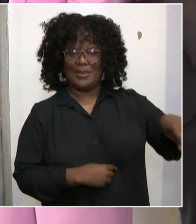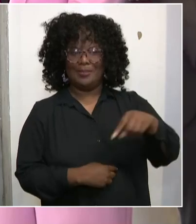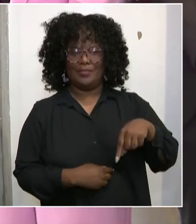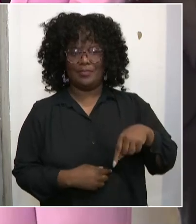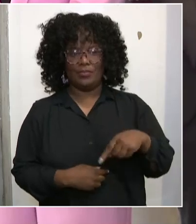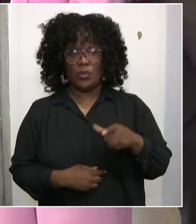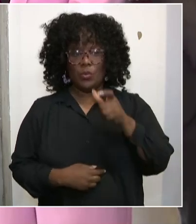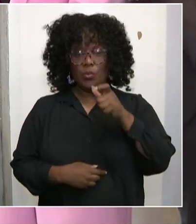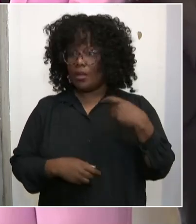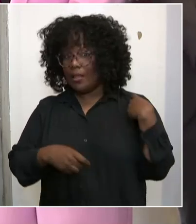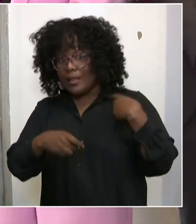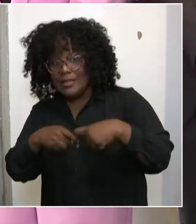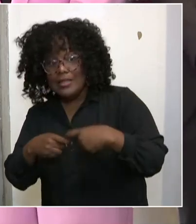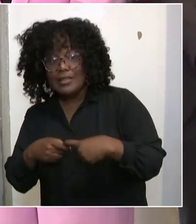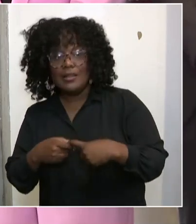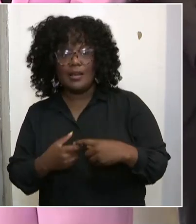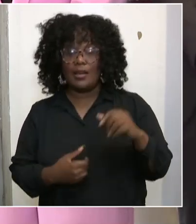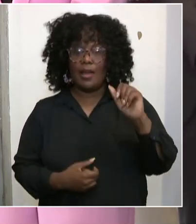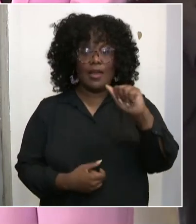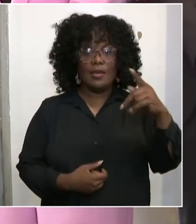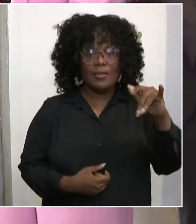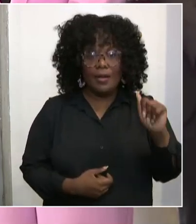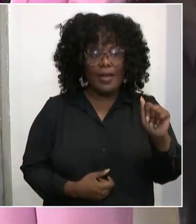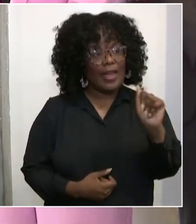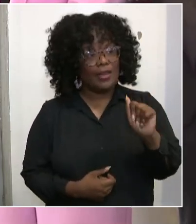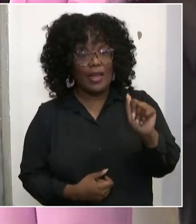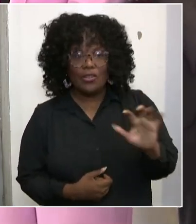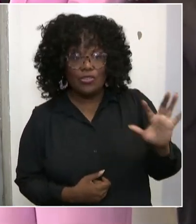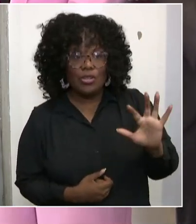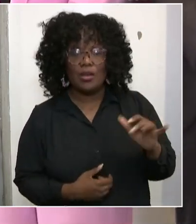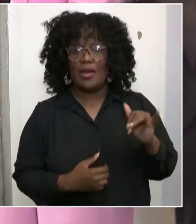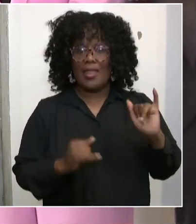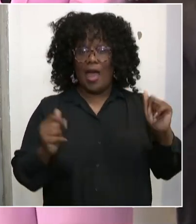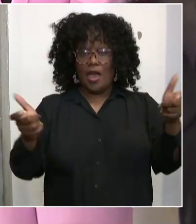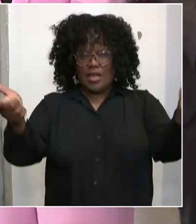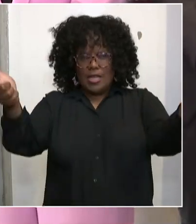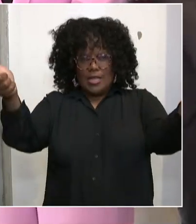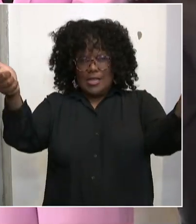and getting people downtown showcasing our art. We already mentioned the sports.